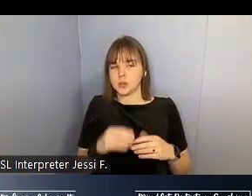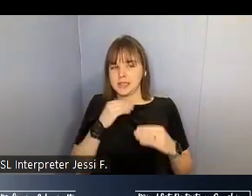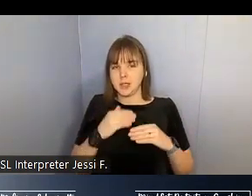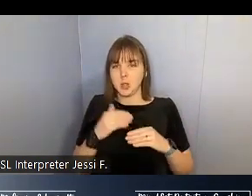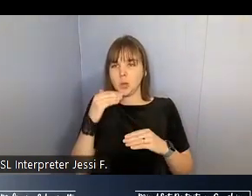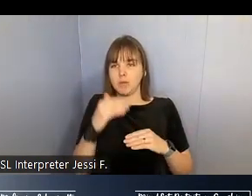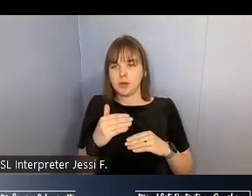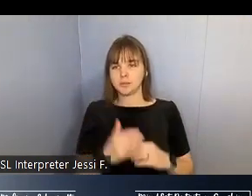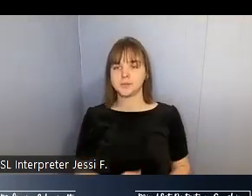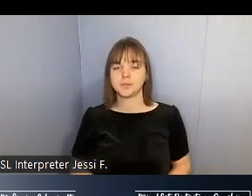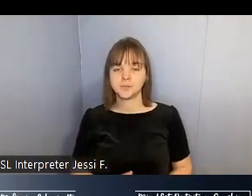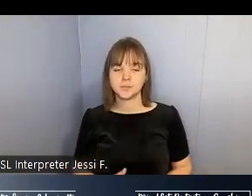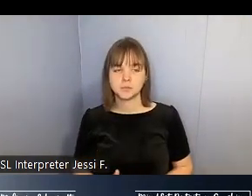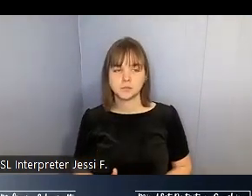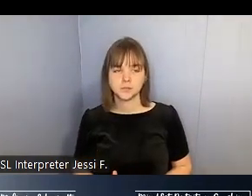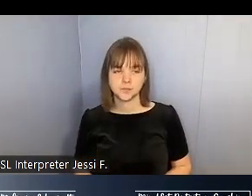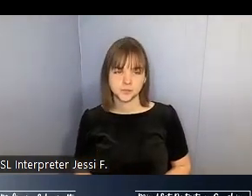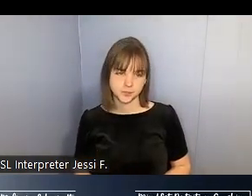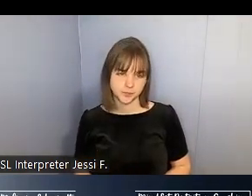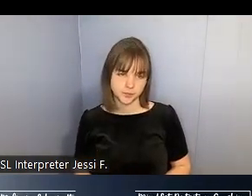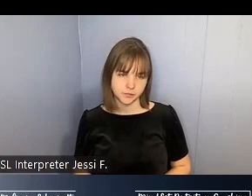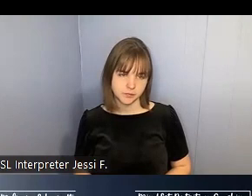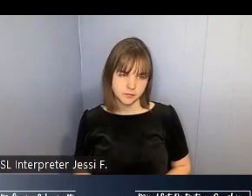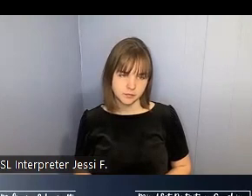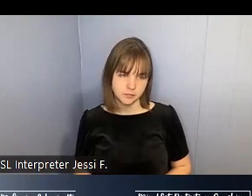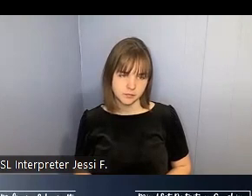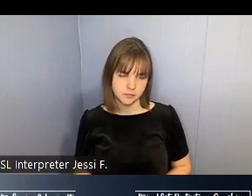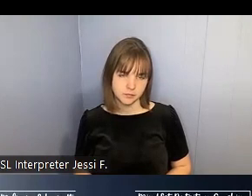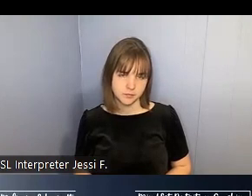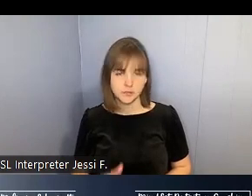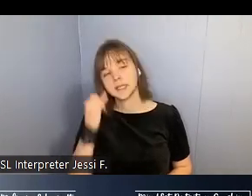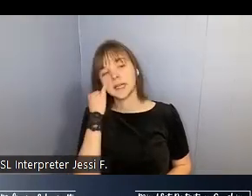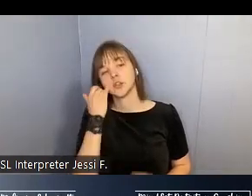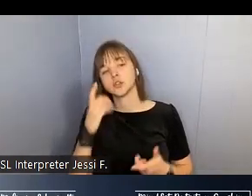And then as we put these things together, and we start to practice it-- and it takes practice.